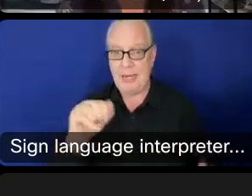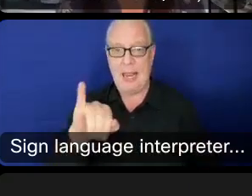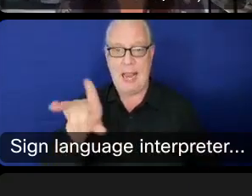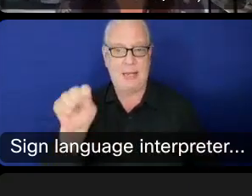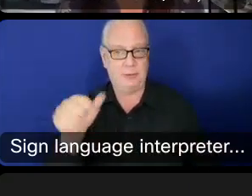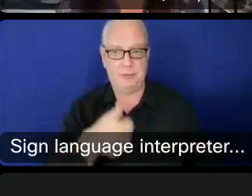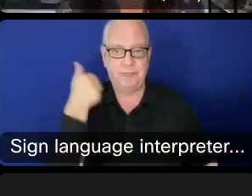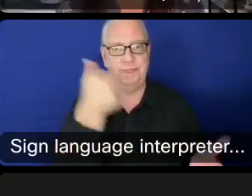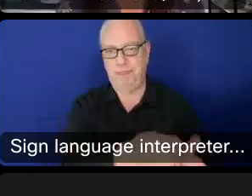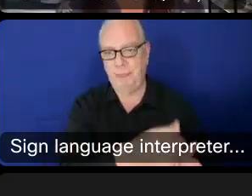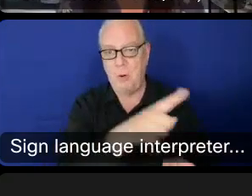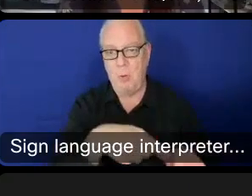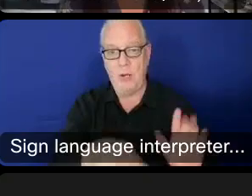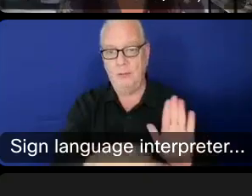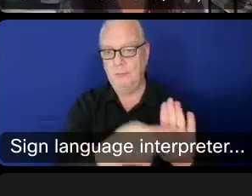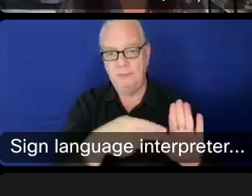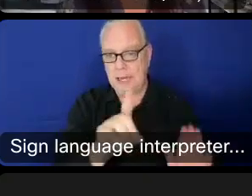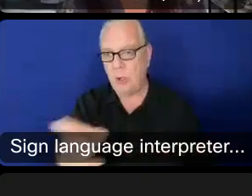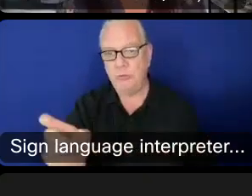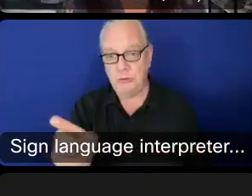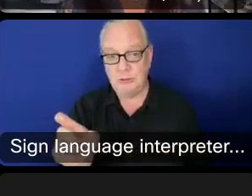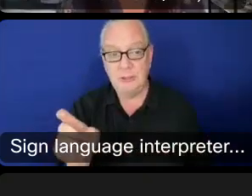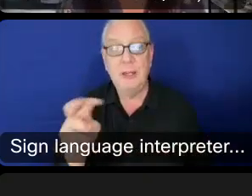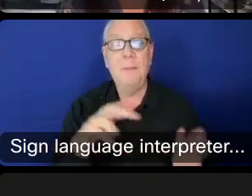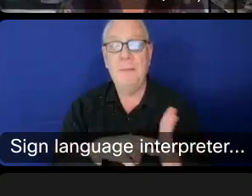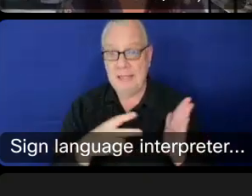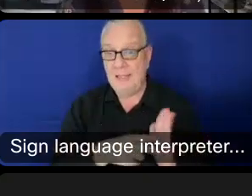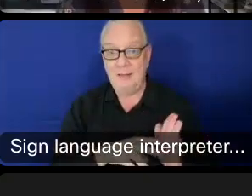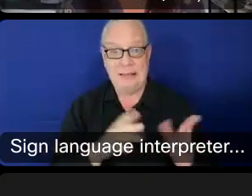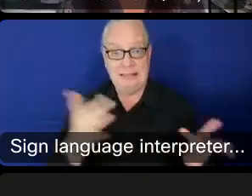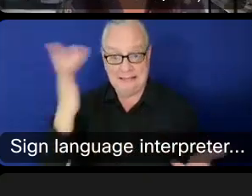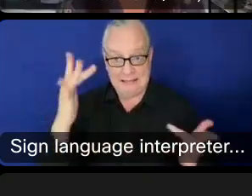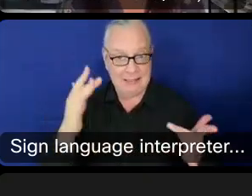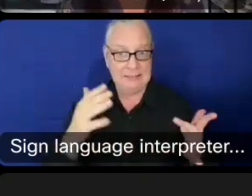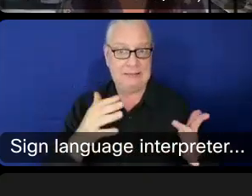at the time of their diagnosis indicating late stage disease.